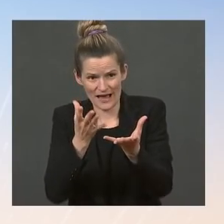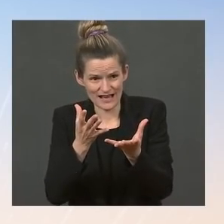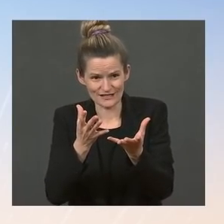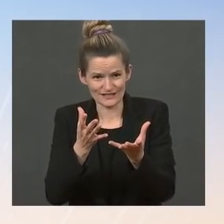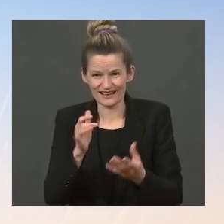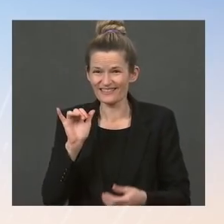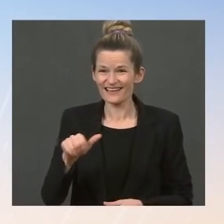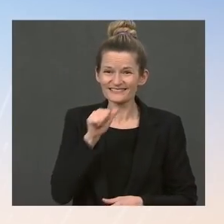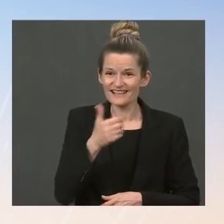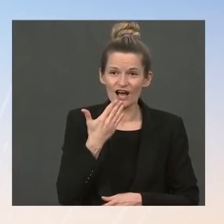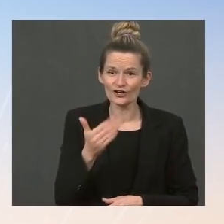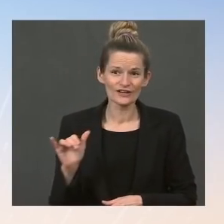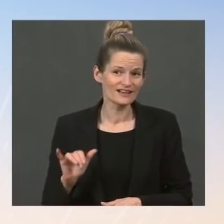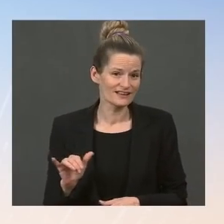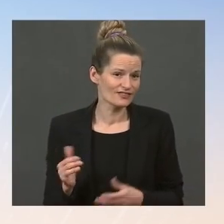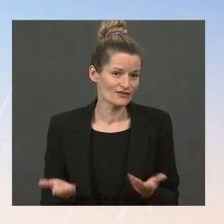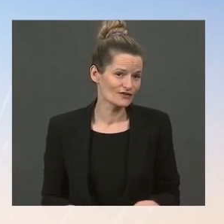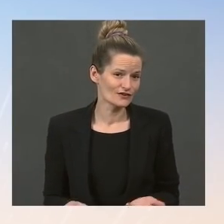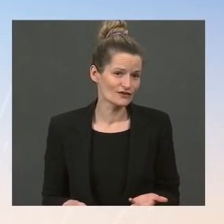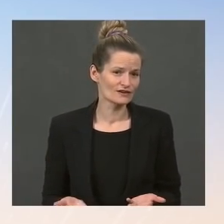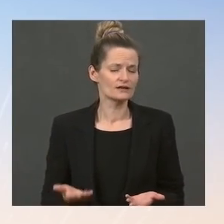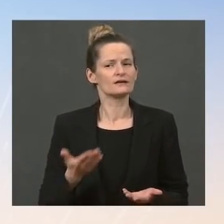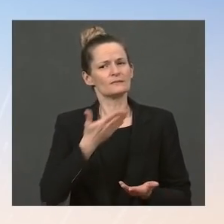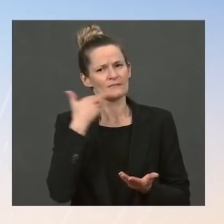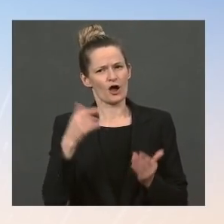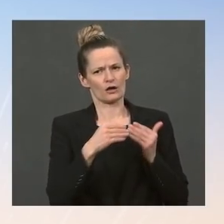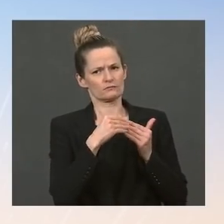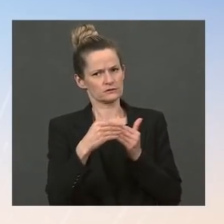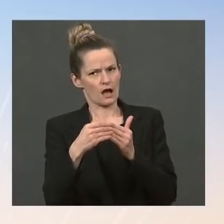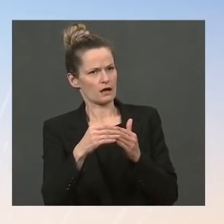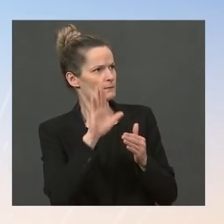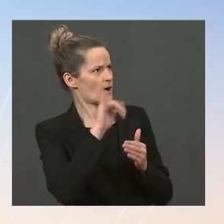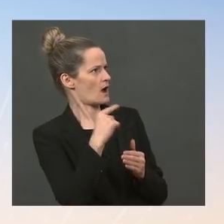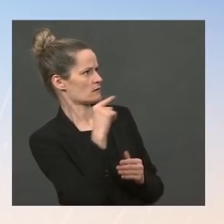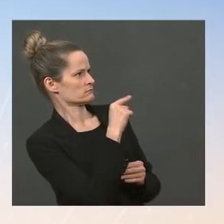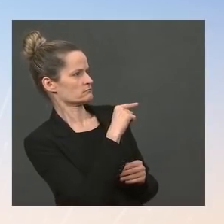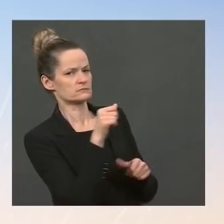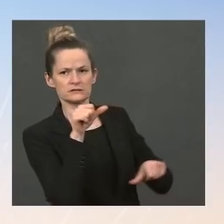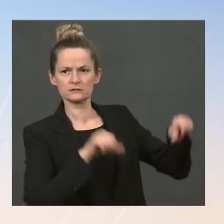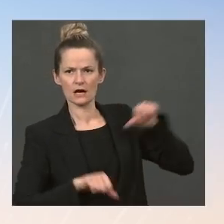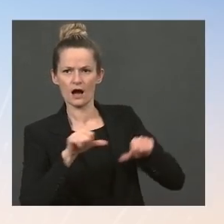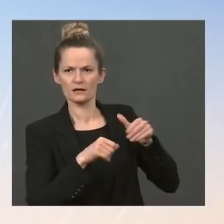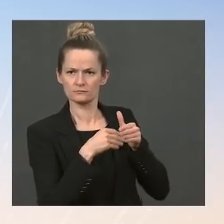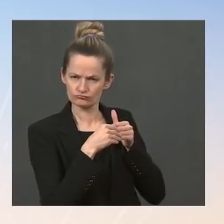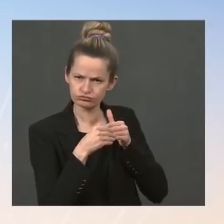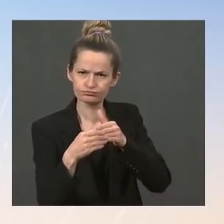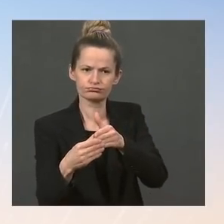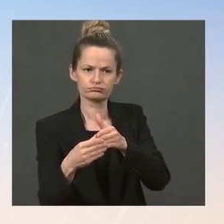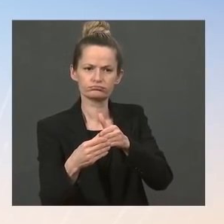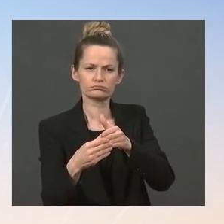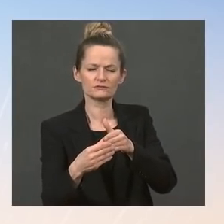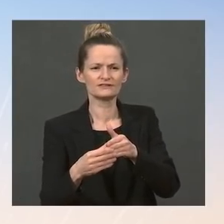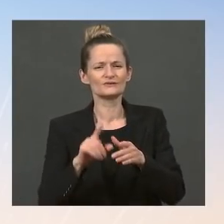or leading with science. And so, that's -- that's the course of history here, I should say. The Press: Can I follow up on that, Jen? Ms. Psaki: Sure. The Press: Just a quick follow-up.